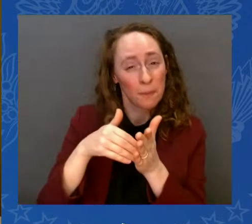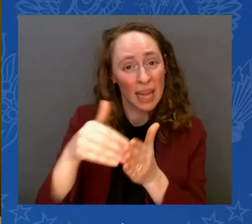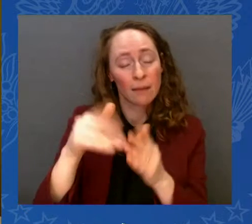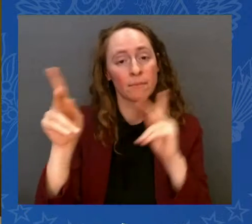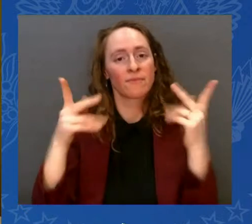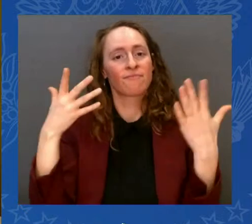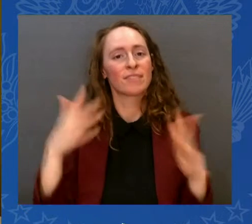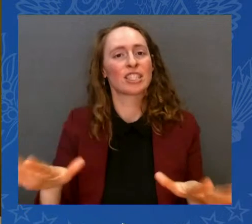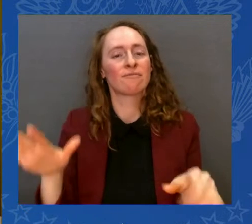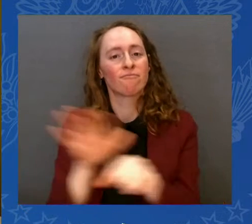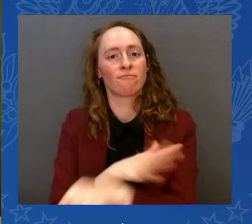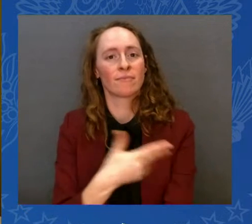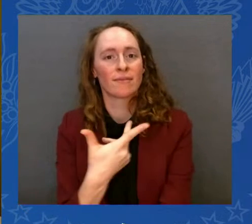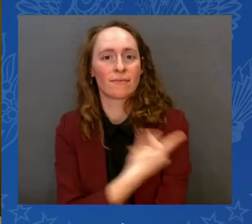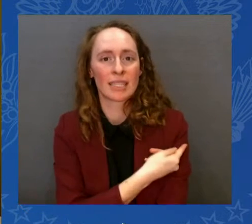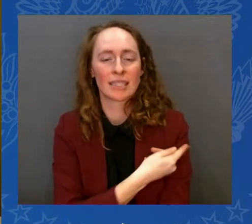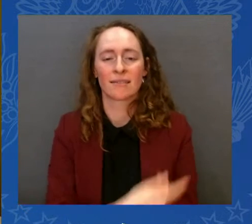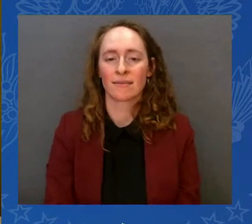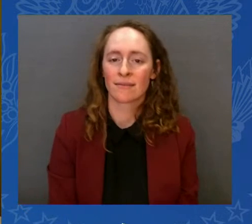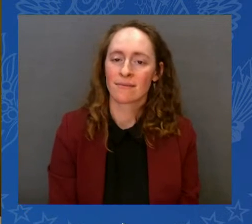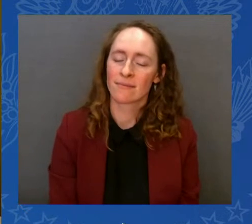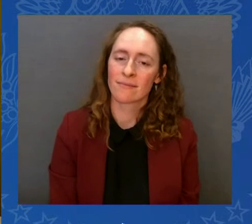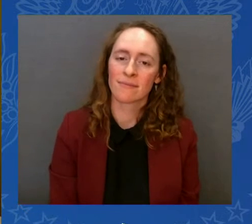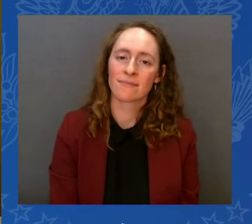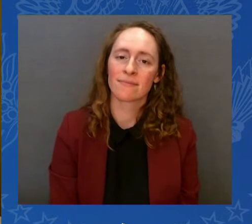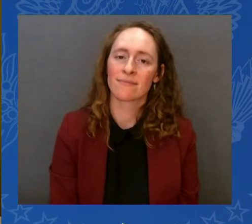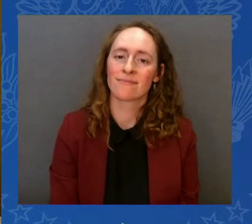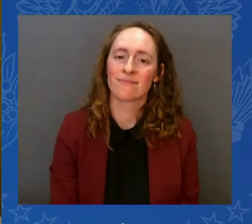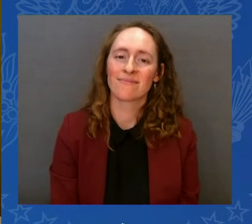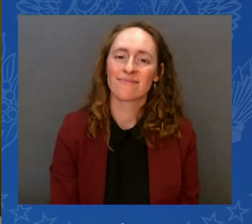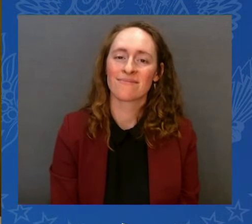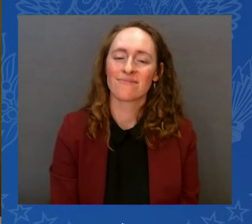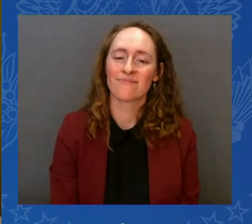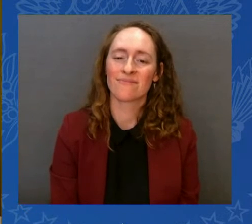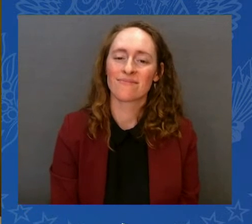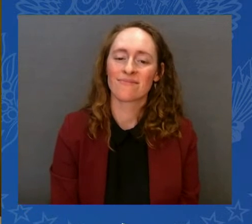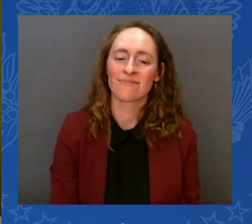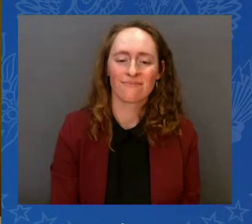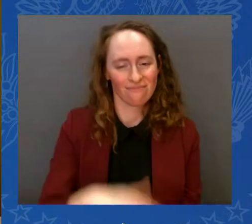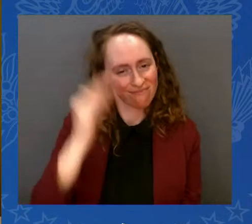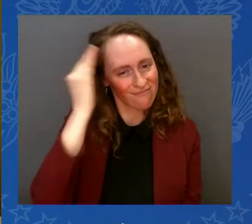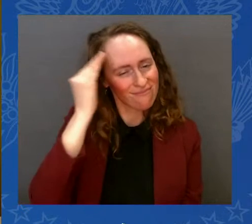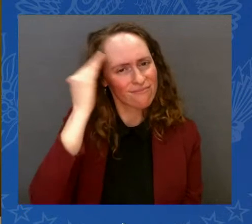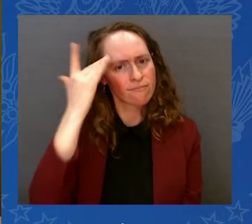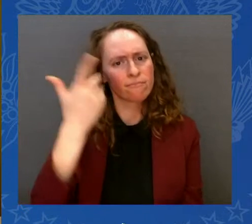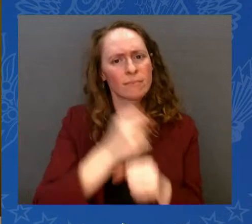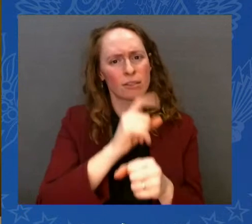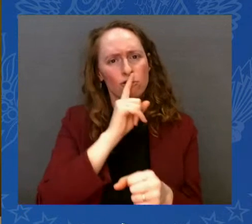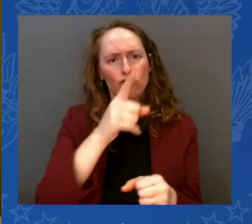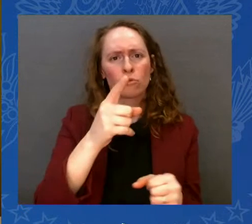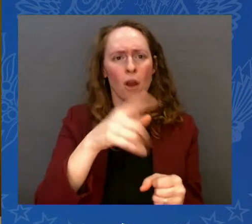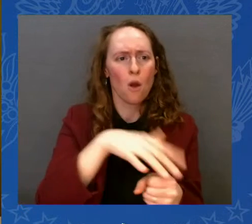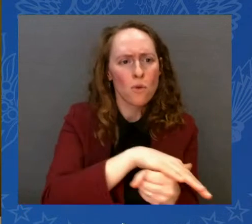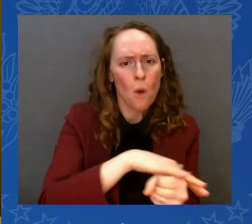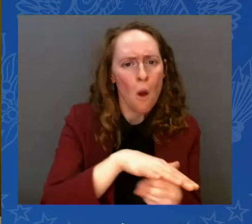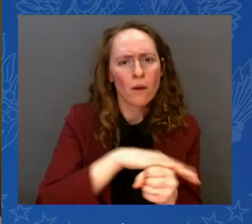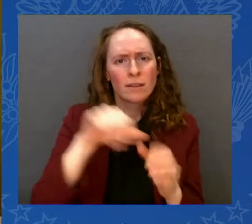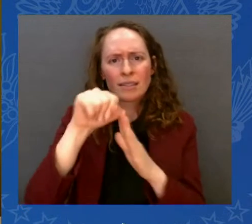that strengthening the state and local governments was -- was the key to our recovery. And I'm not being -- it's not hyperbole; it's a fact.